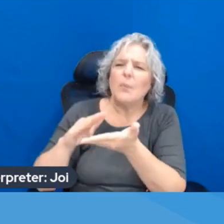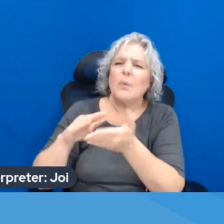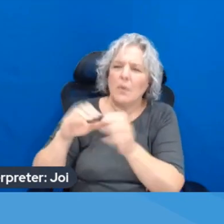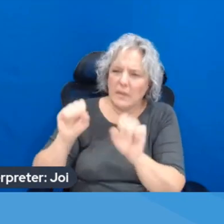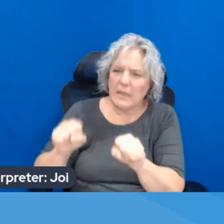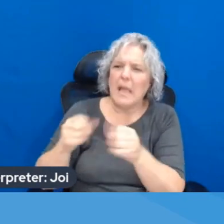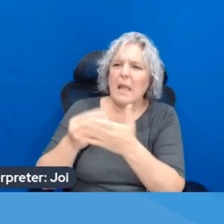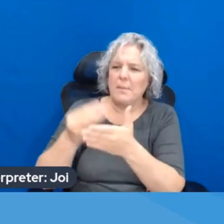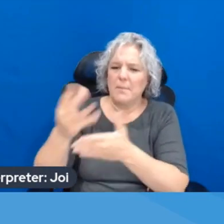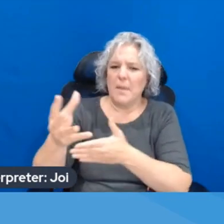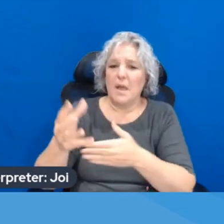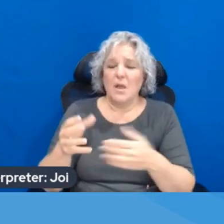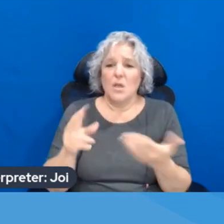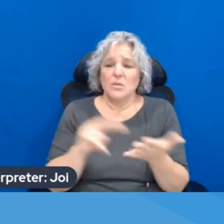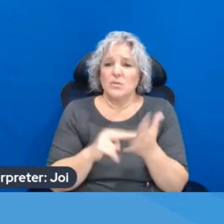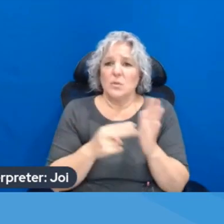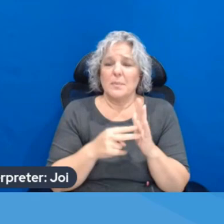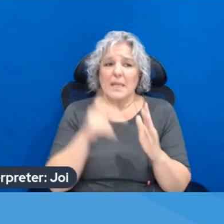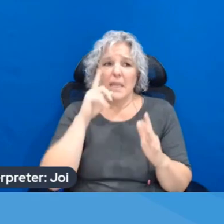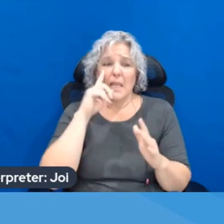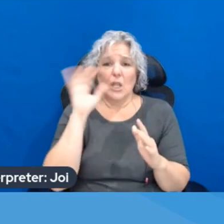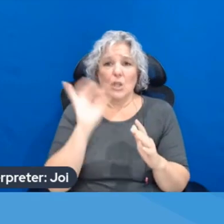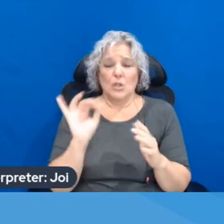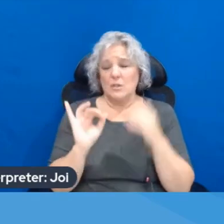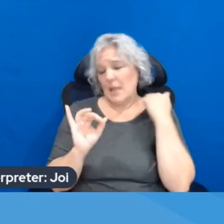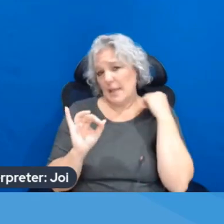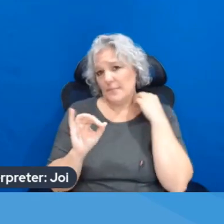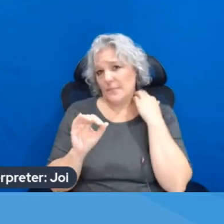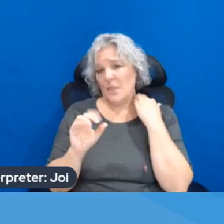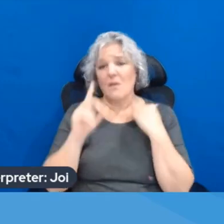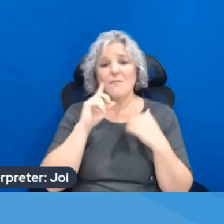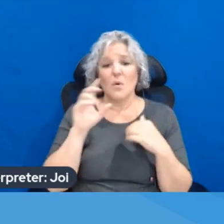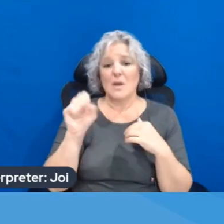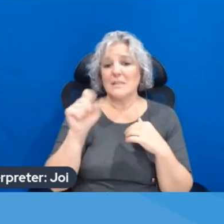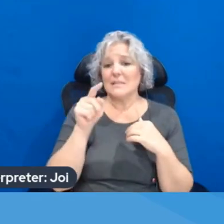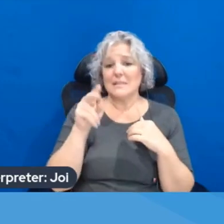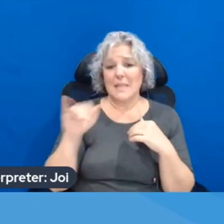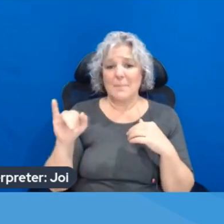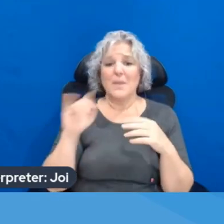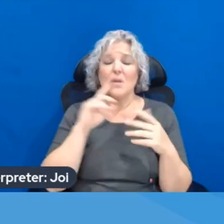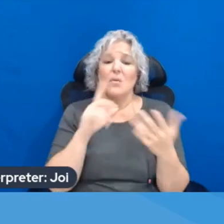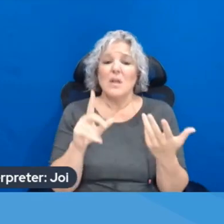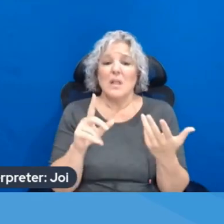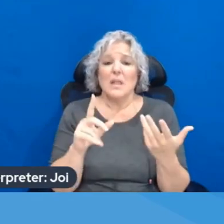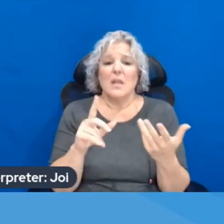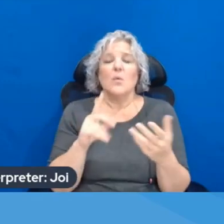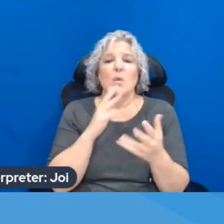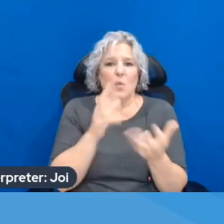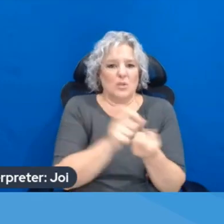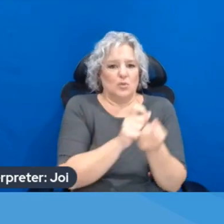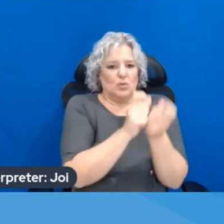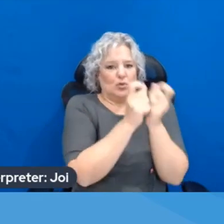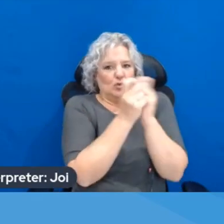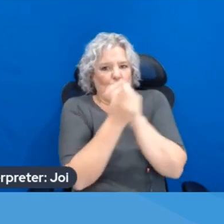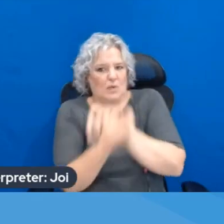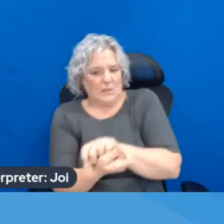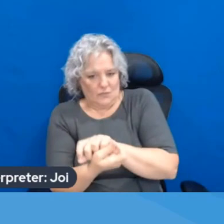And so what this looks like for STEMIE is that we want to be transforming early STEM experiences